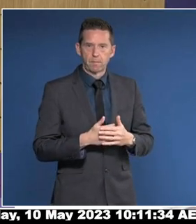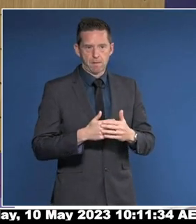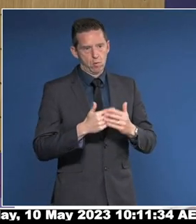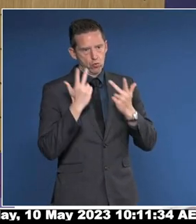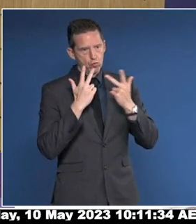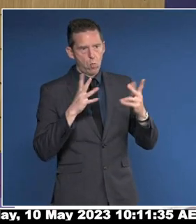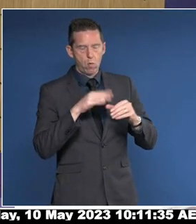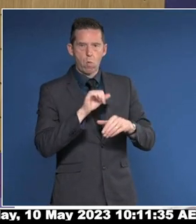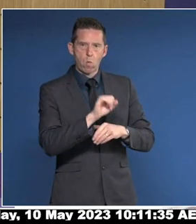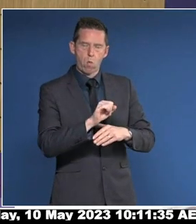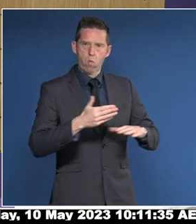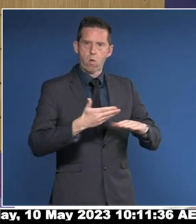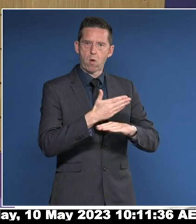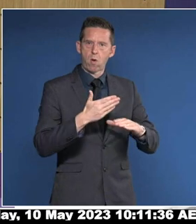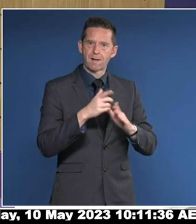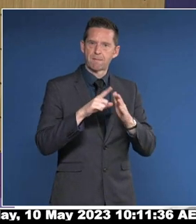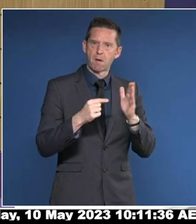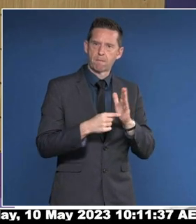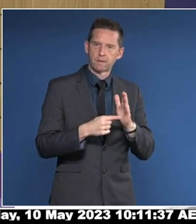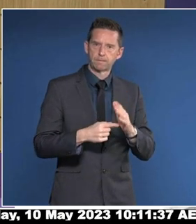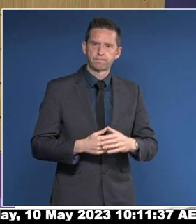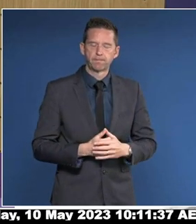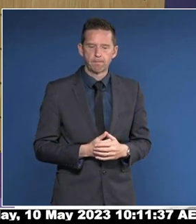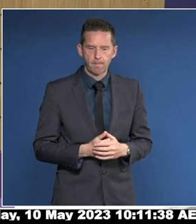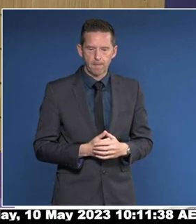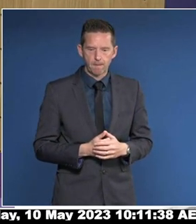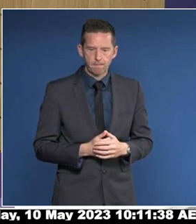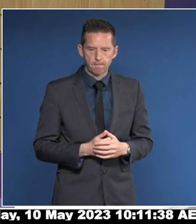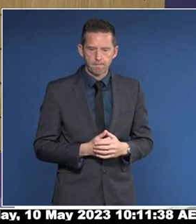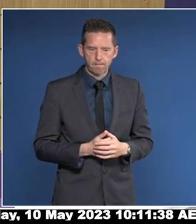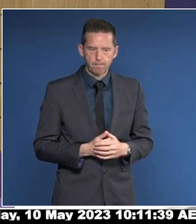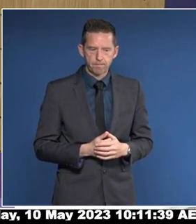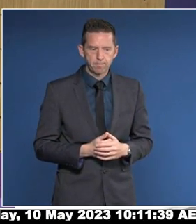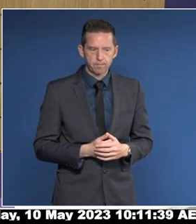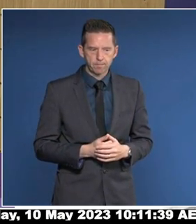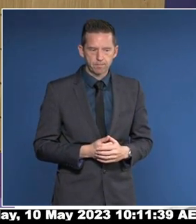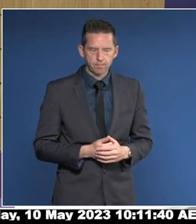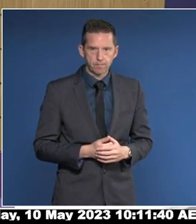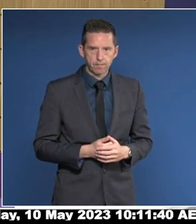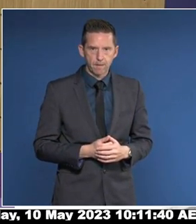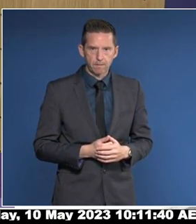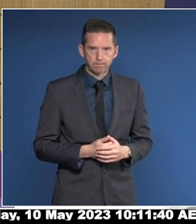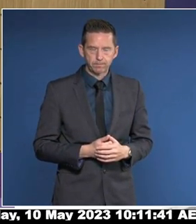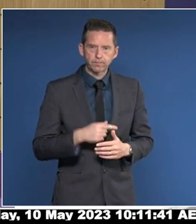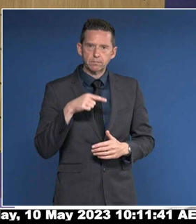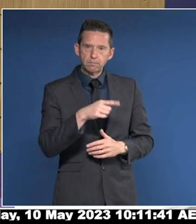So, here are two young men and that, in 2020, one was still a child,